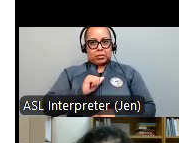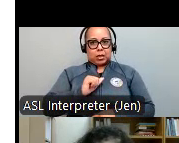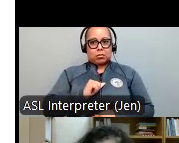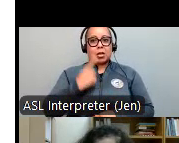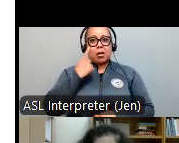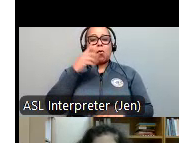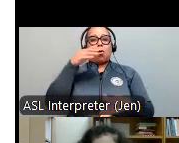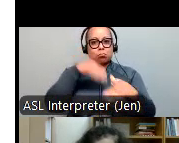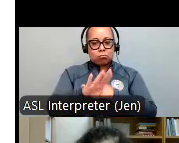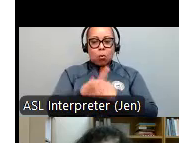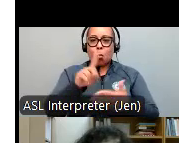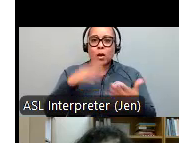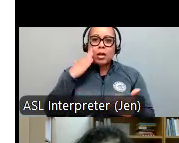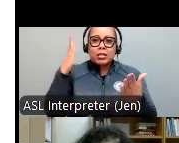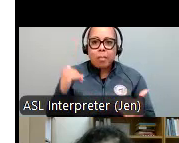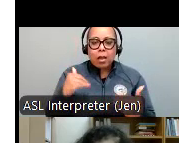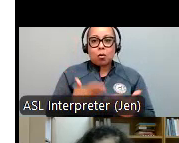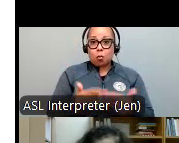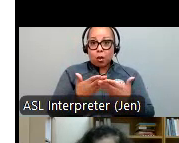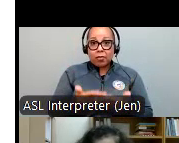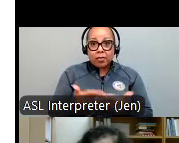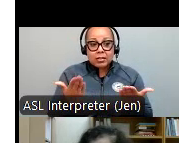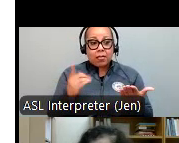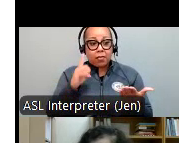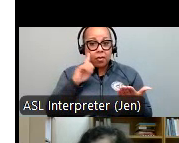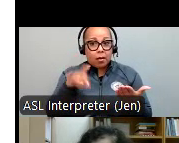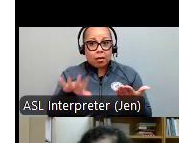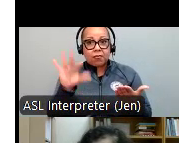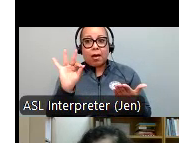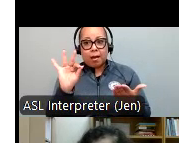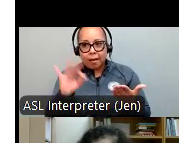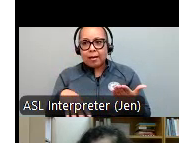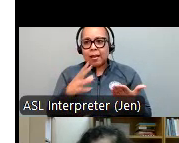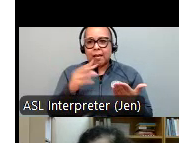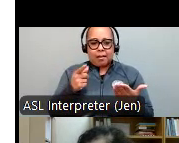expect, what kind of things could they find. And honestly helps all, I mean I